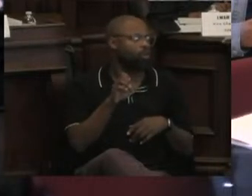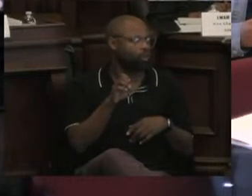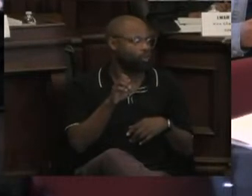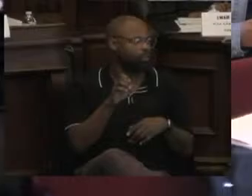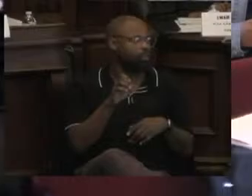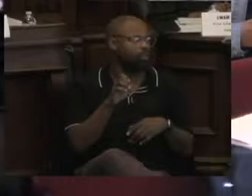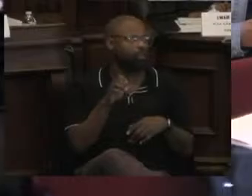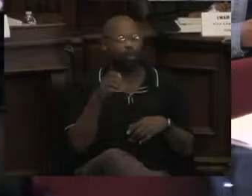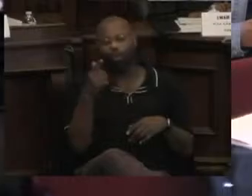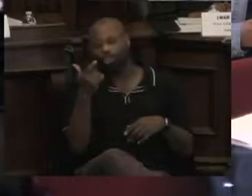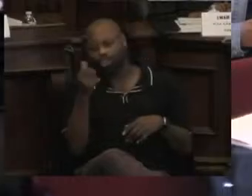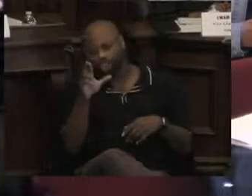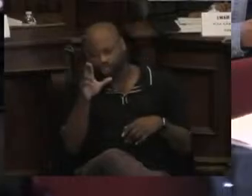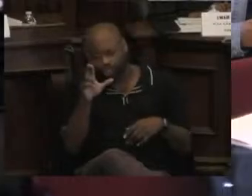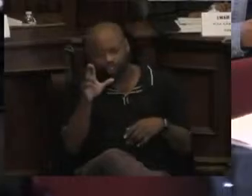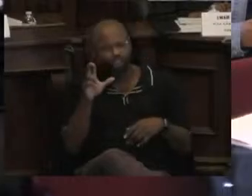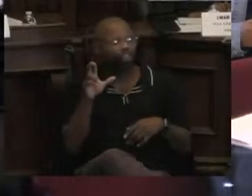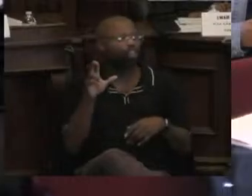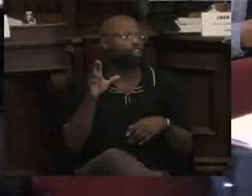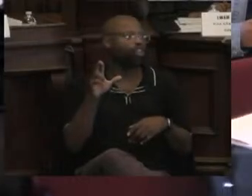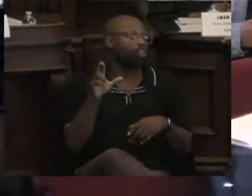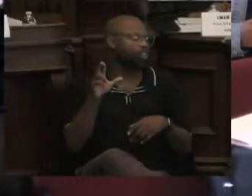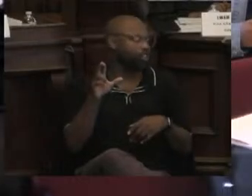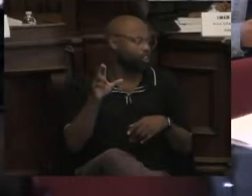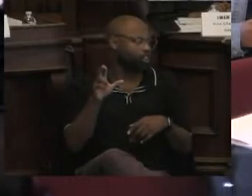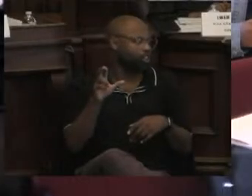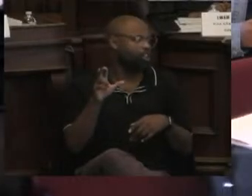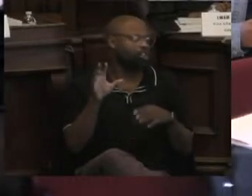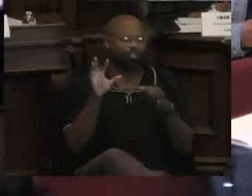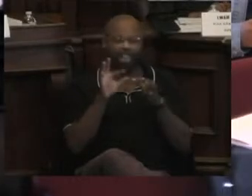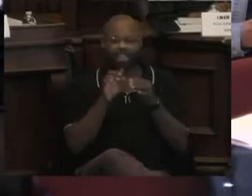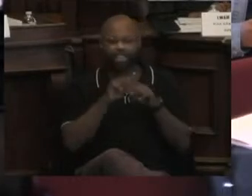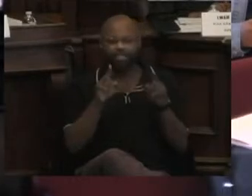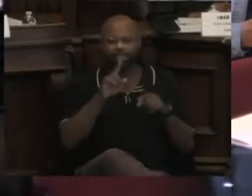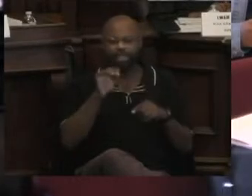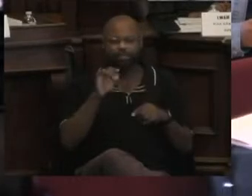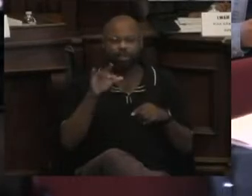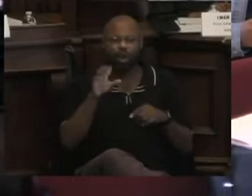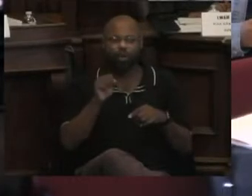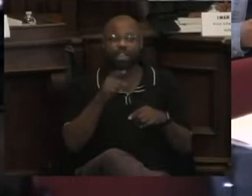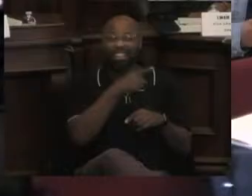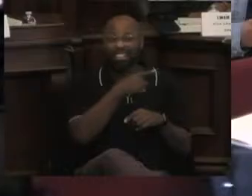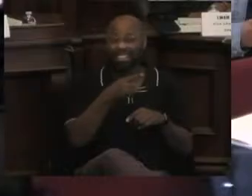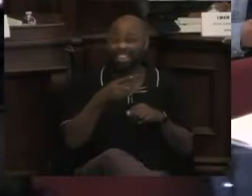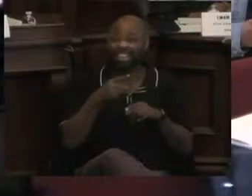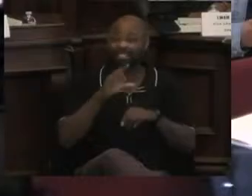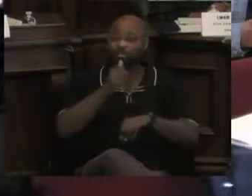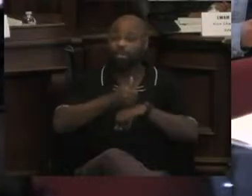the races happen on certain zip code or happen to certain